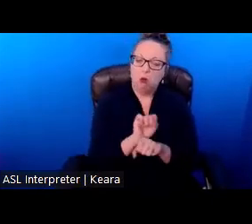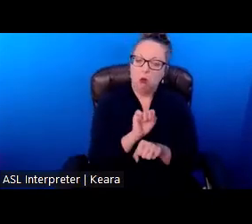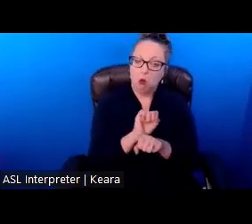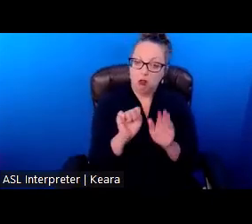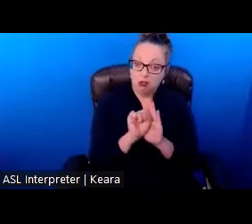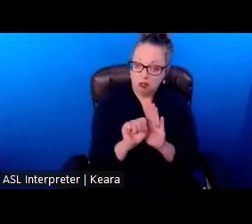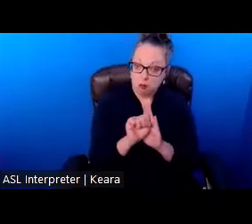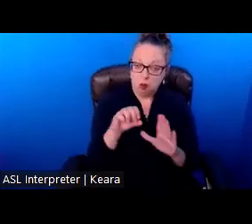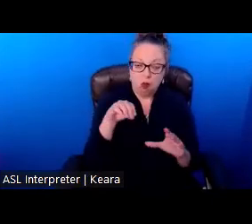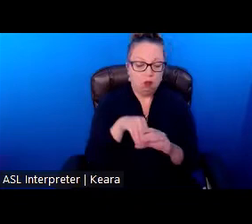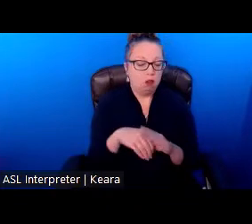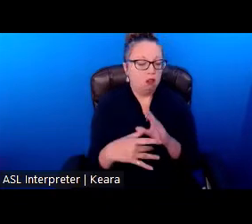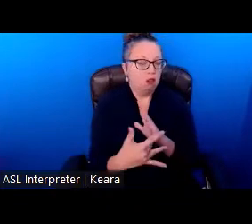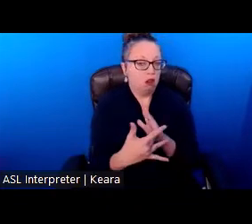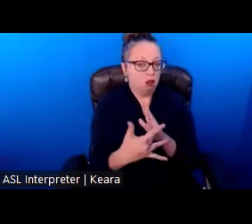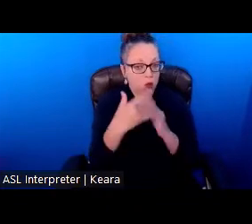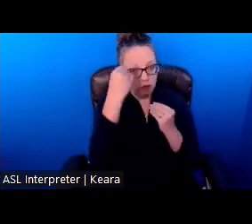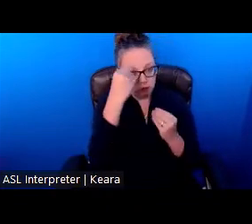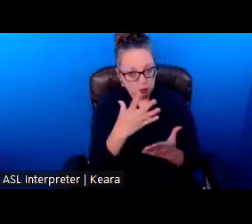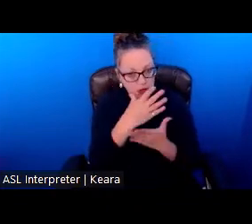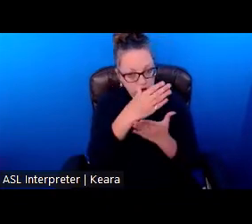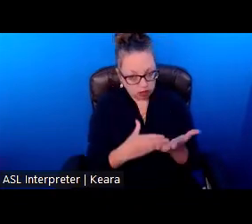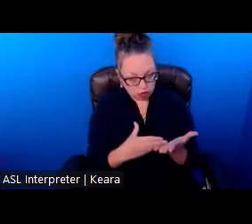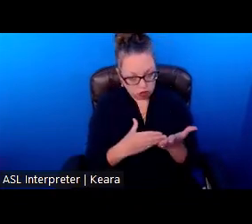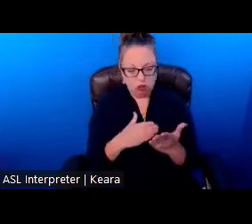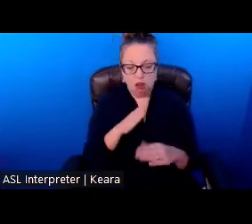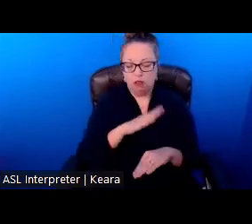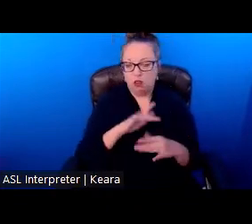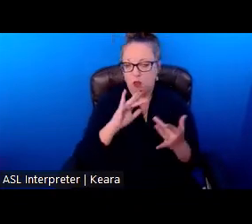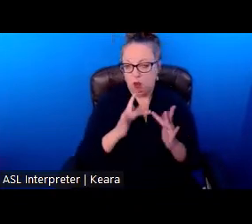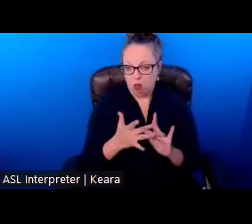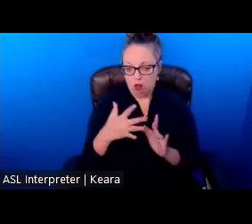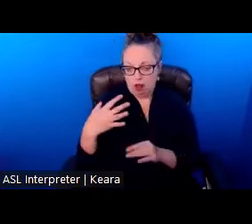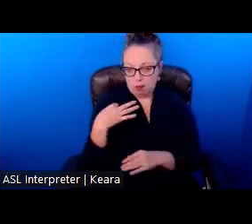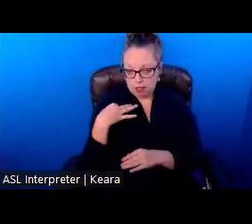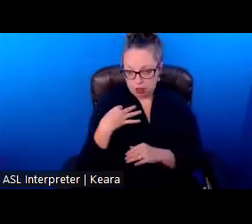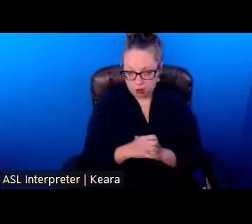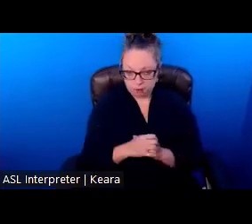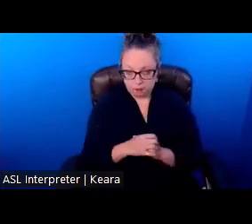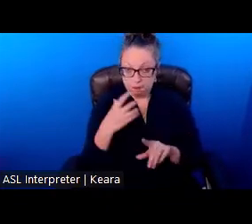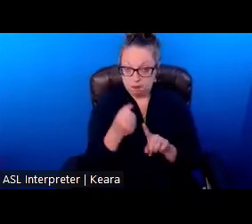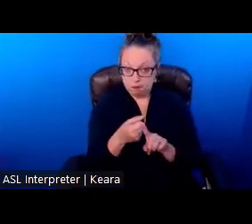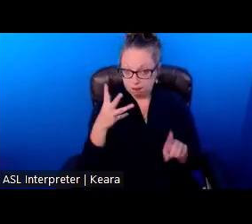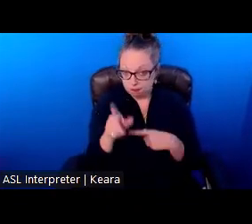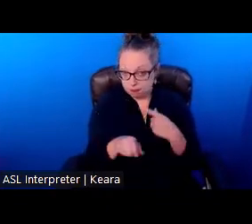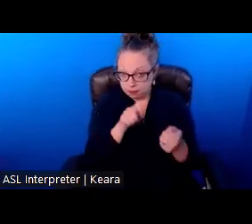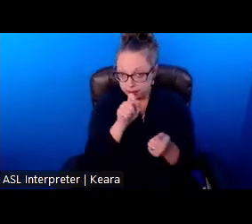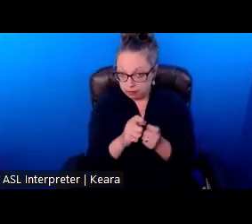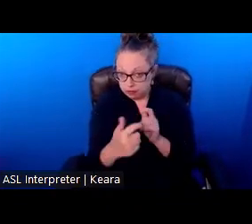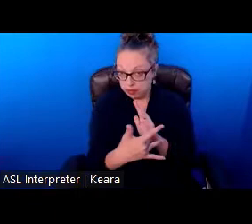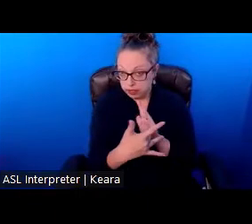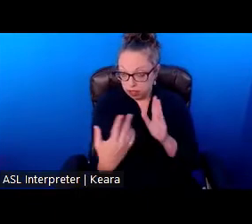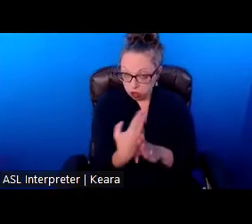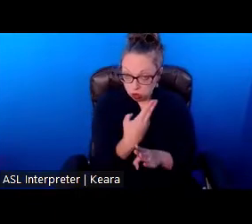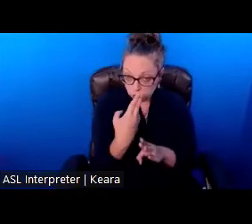online application (e.g. elaboration about specific techniques used, processing details,